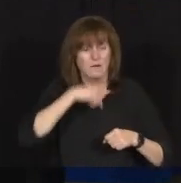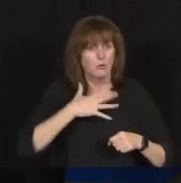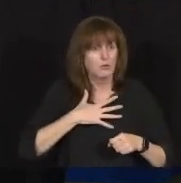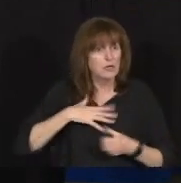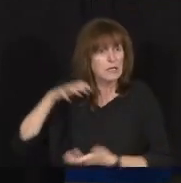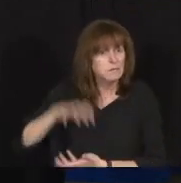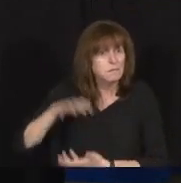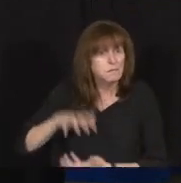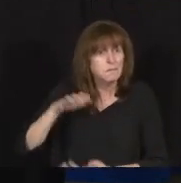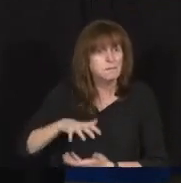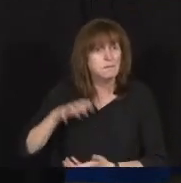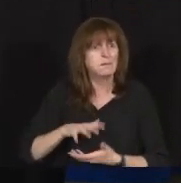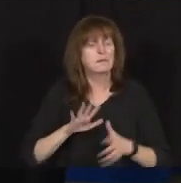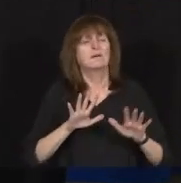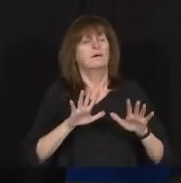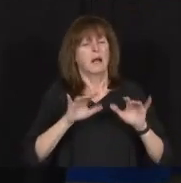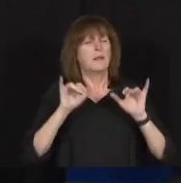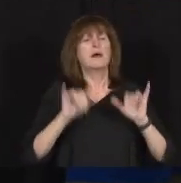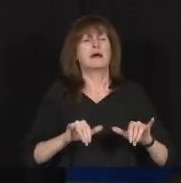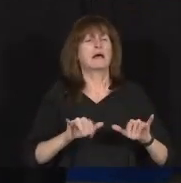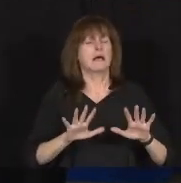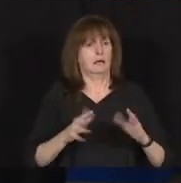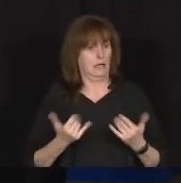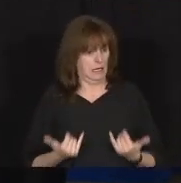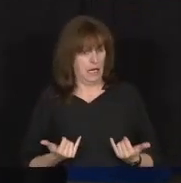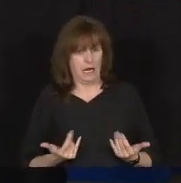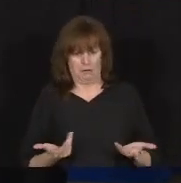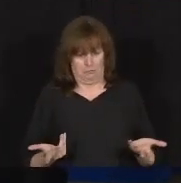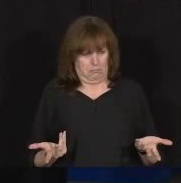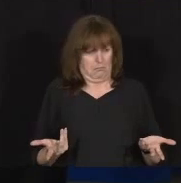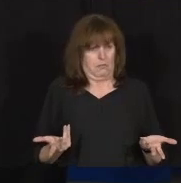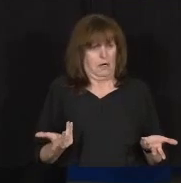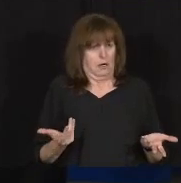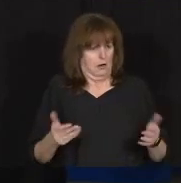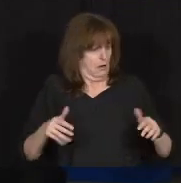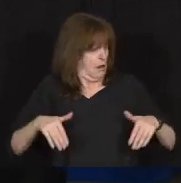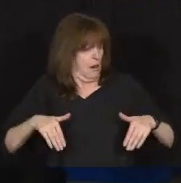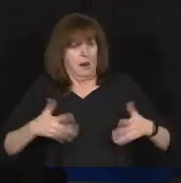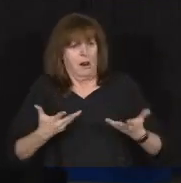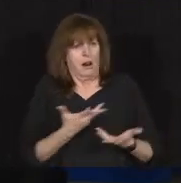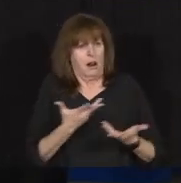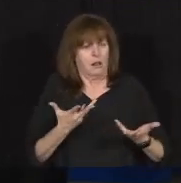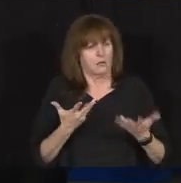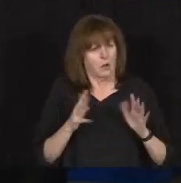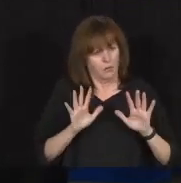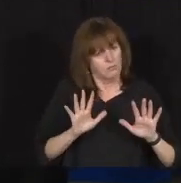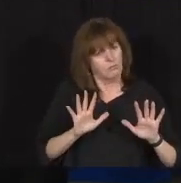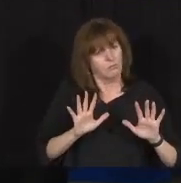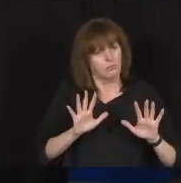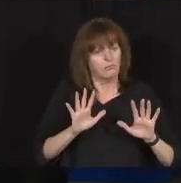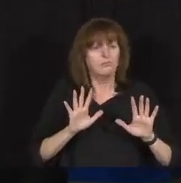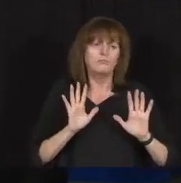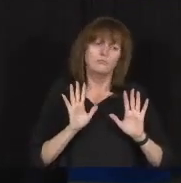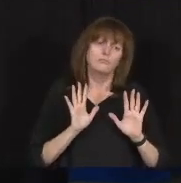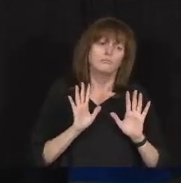I n fact, right at the moment, we are under t he best level modeling and that has been developed for